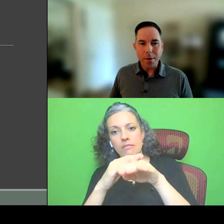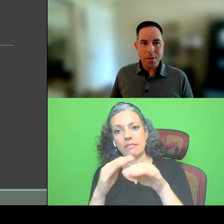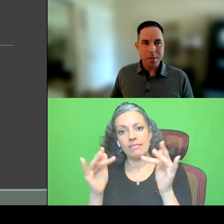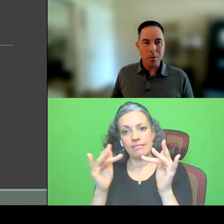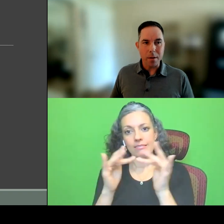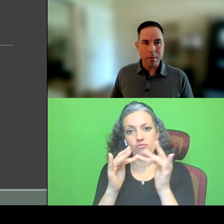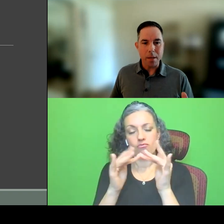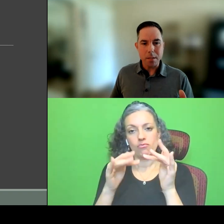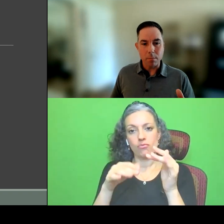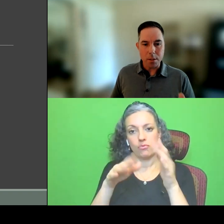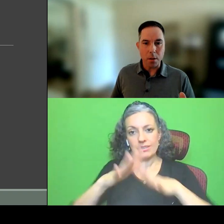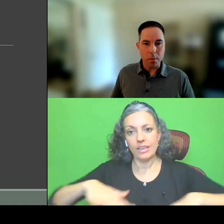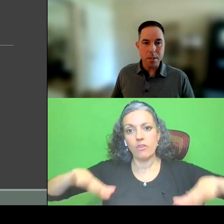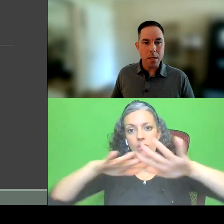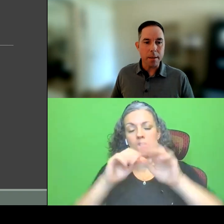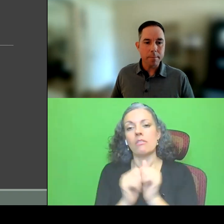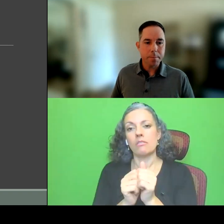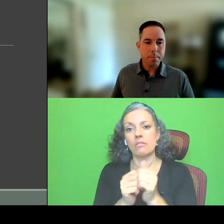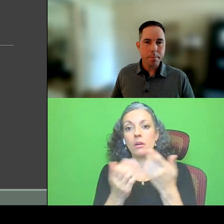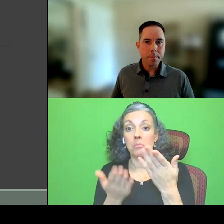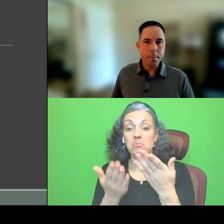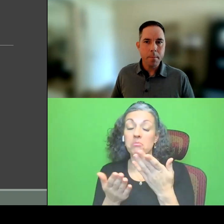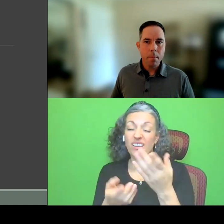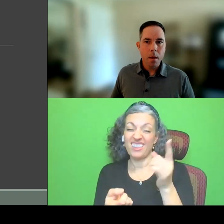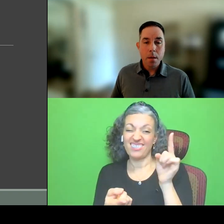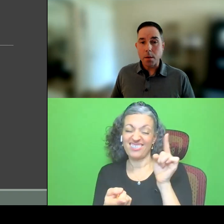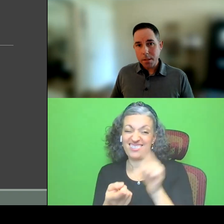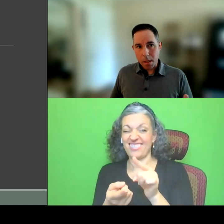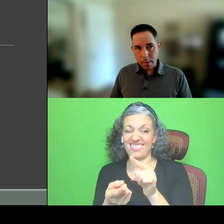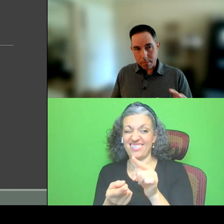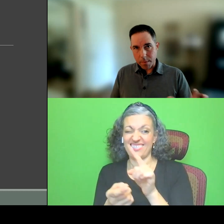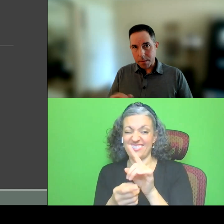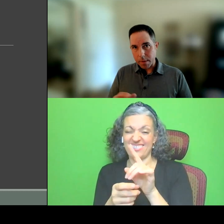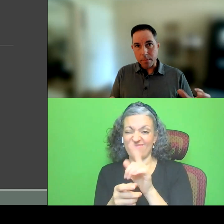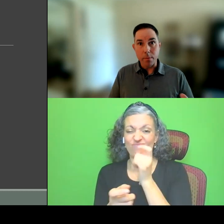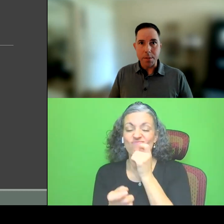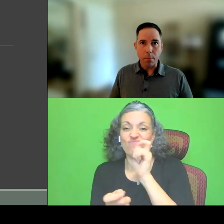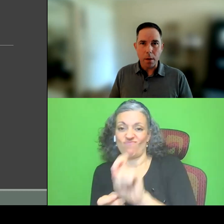they are still going to face a much lower ceiling. So let's talk about this influencing part.